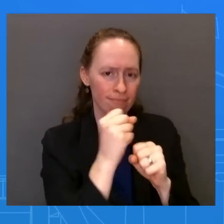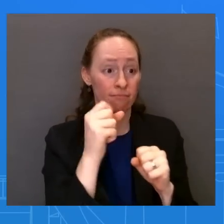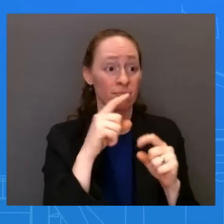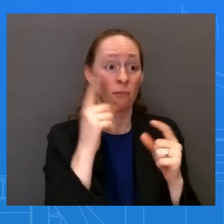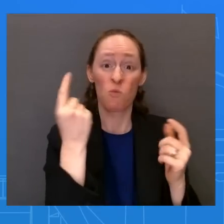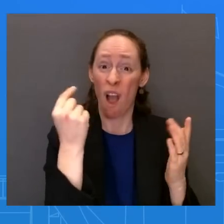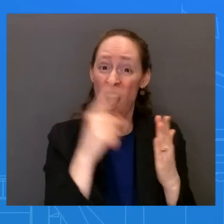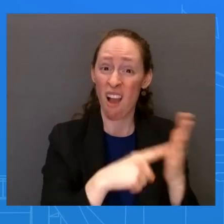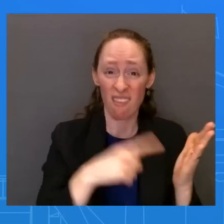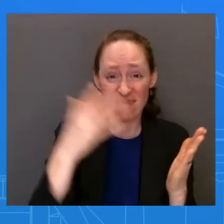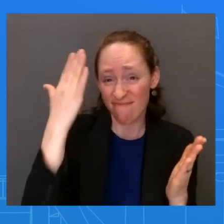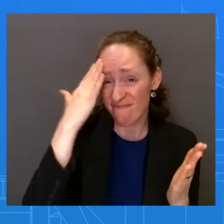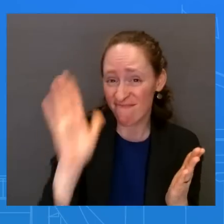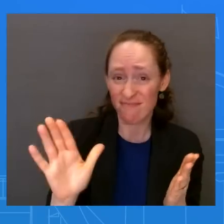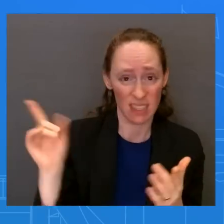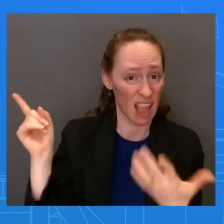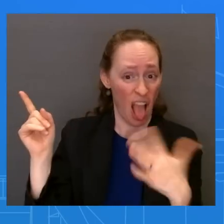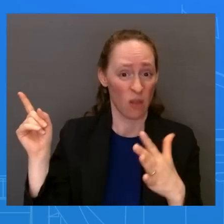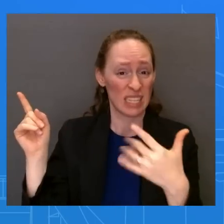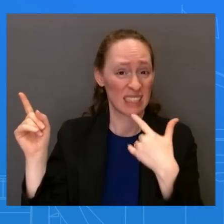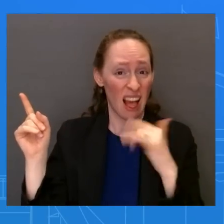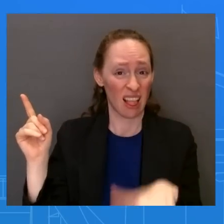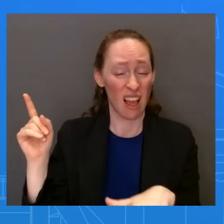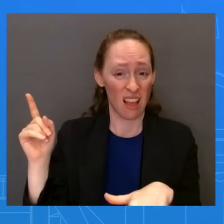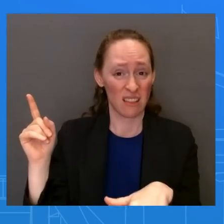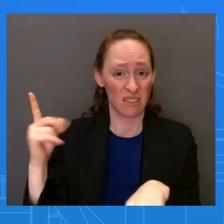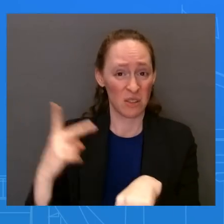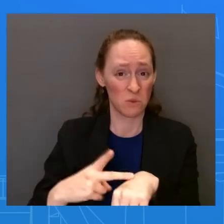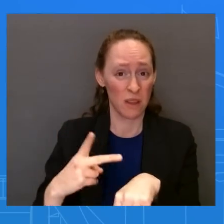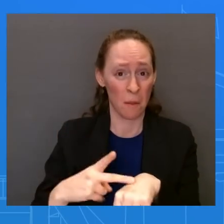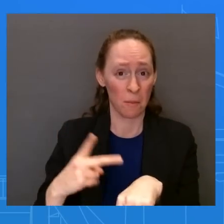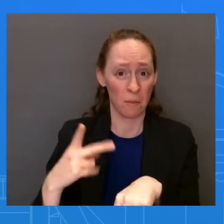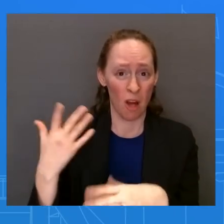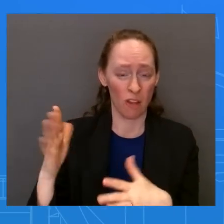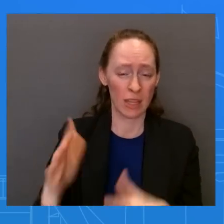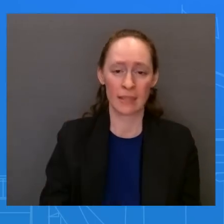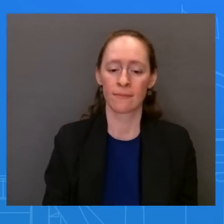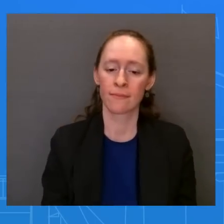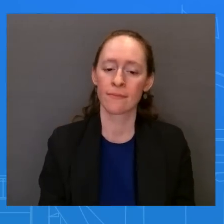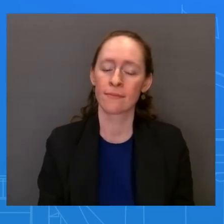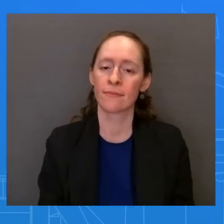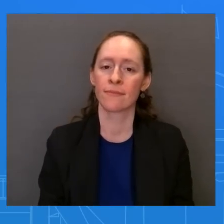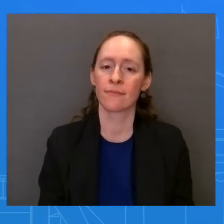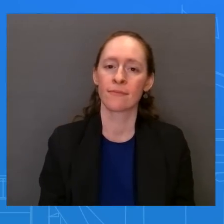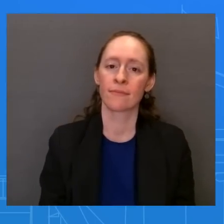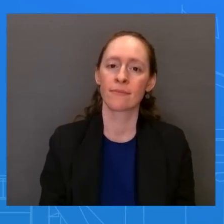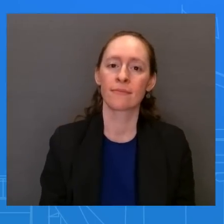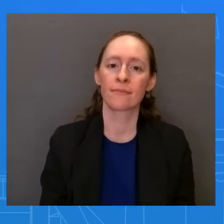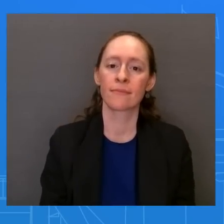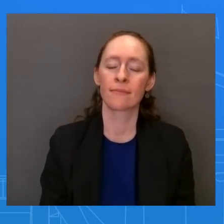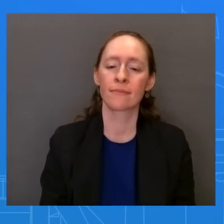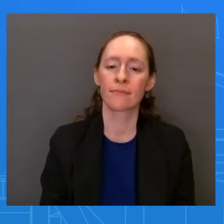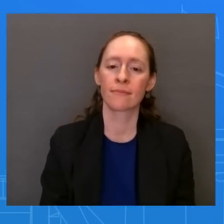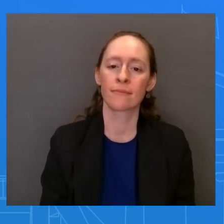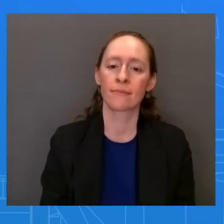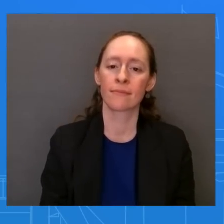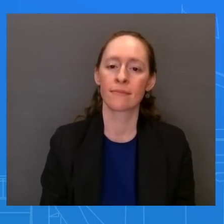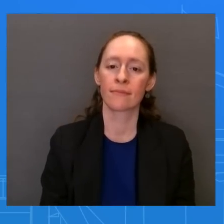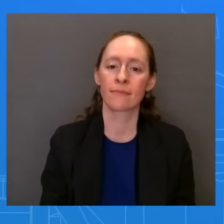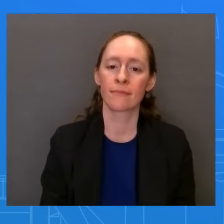twice he spoke to this just last week. And his team is fully cooperating with this process,